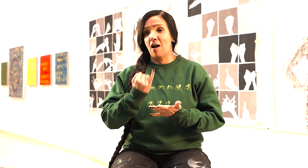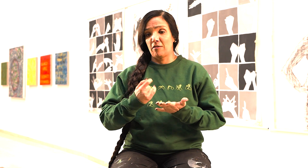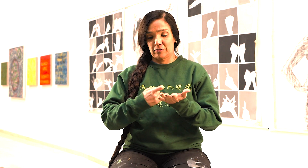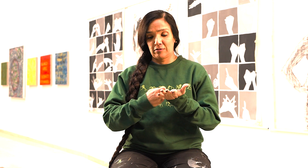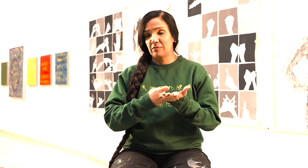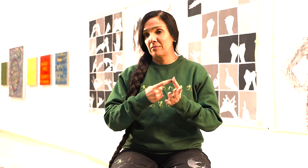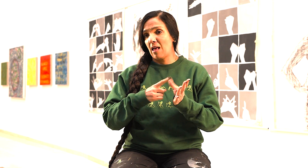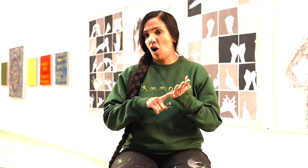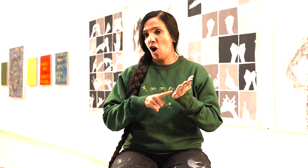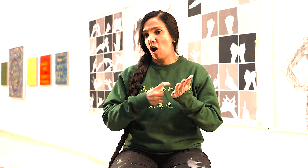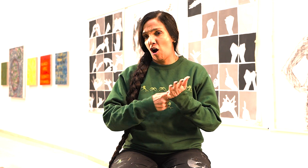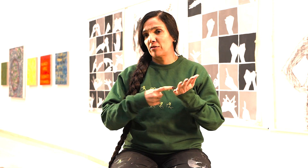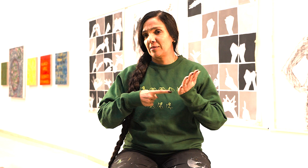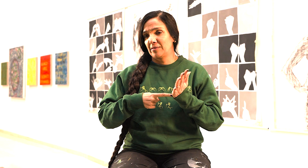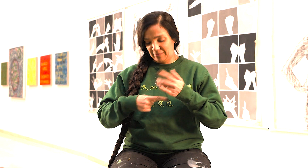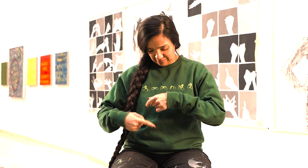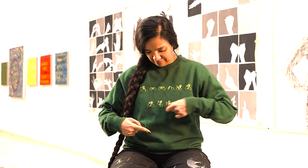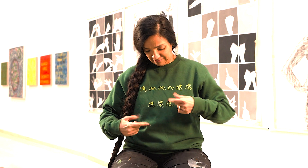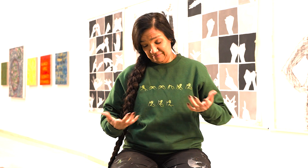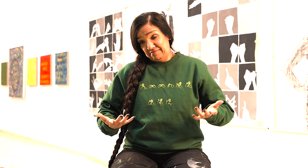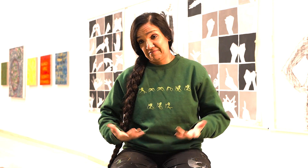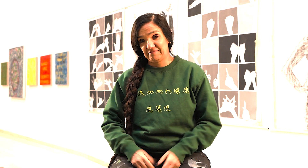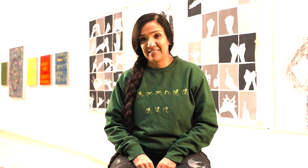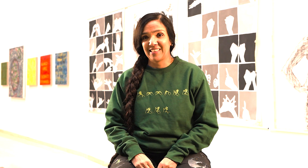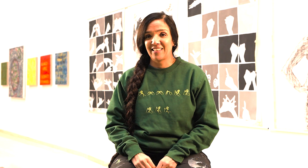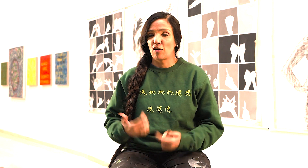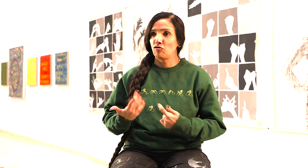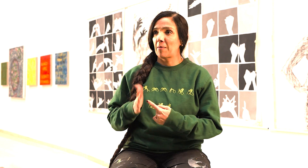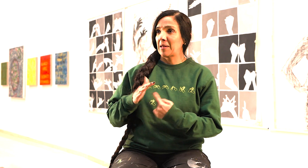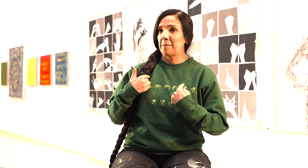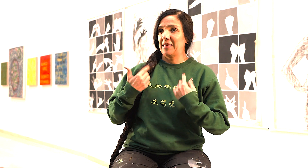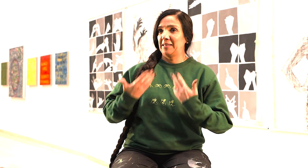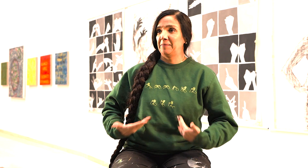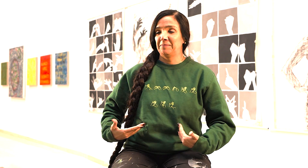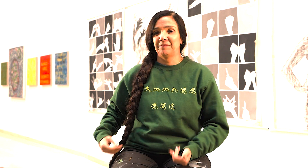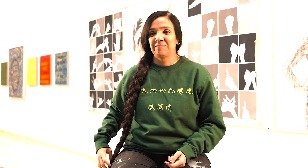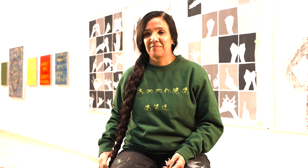and it spells art, A-R-T. So, it represents me.